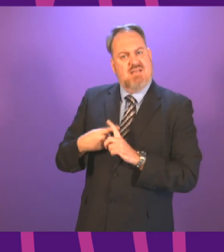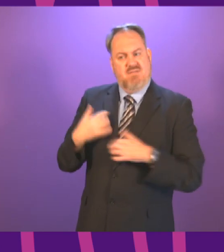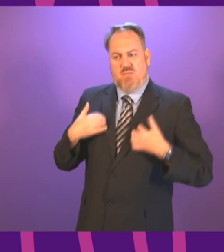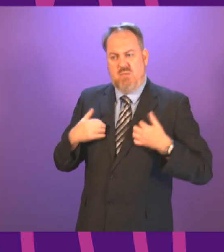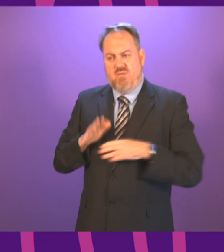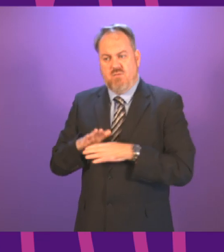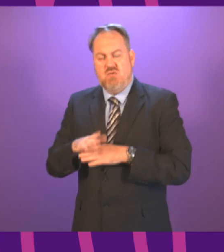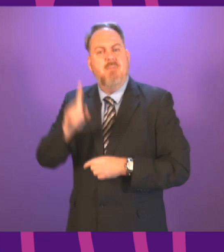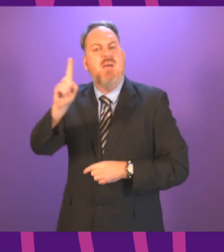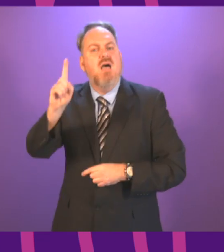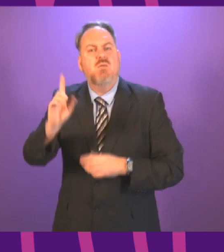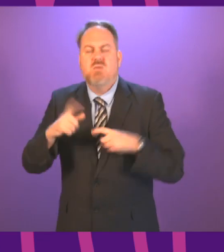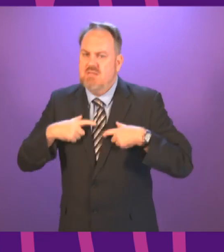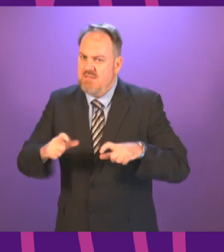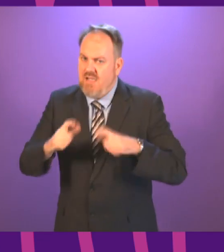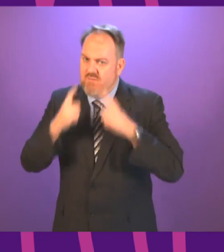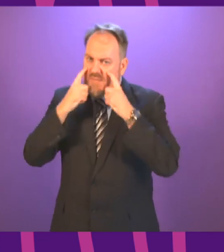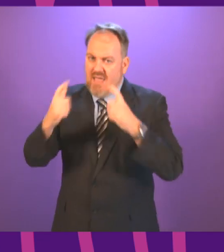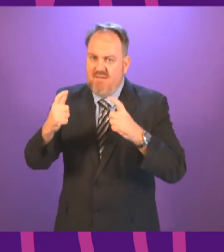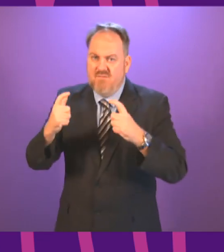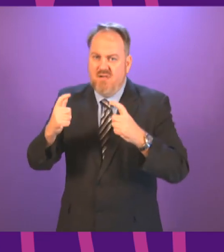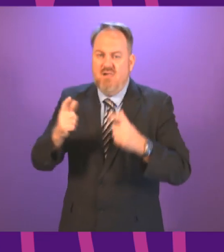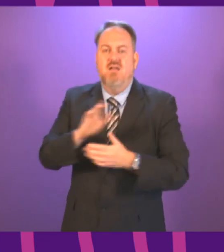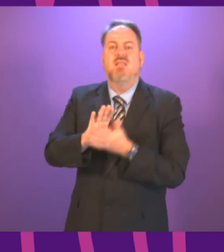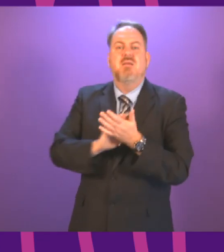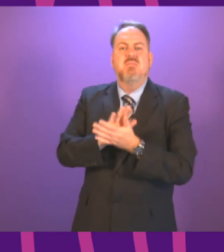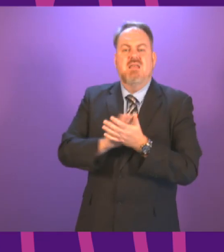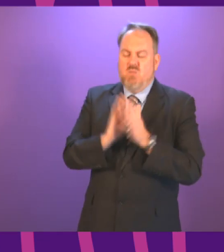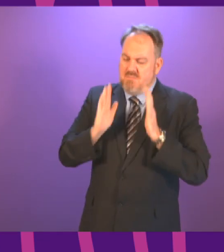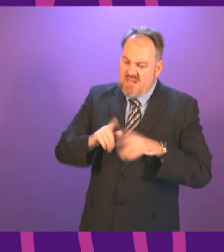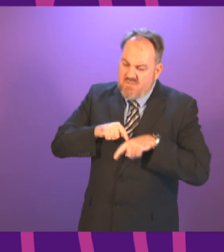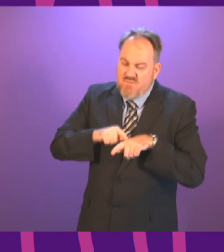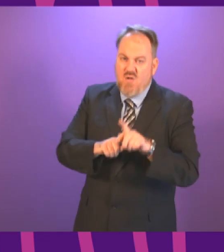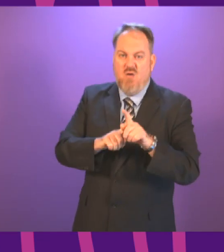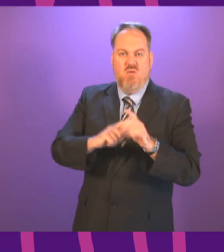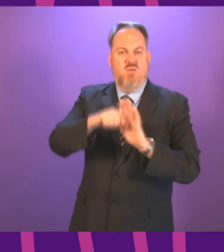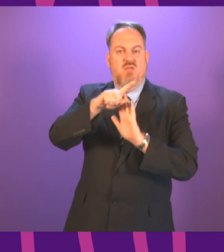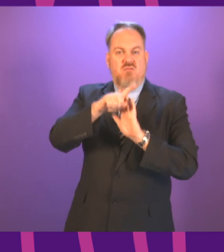However, there is no room for complacency, which is why all of us should continue to